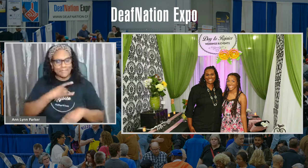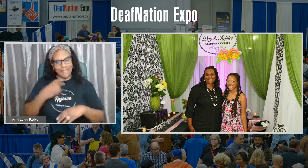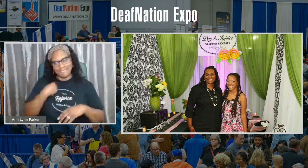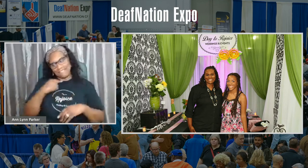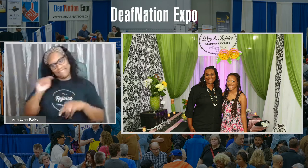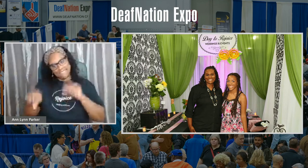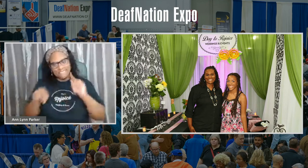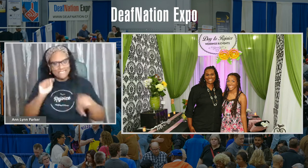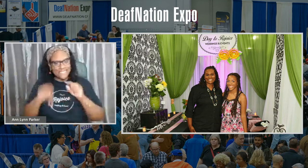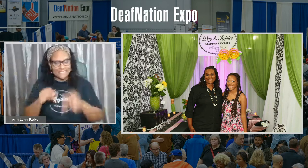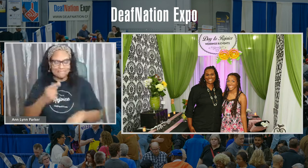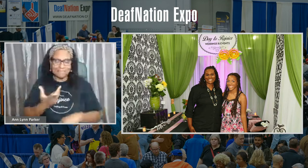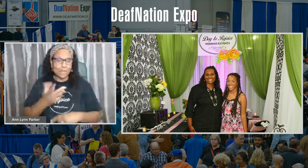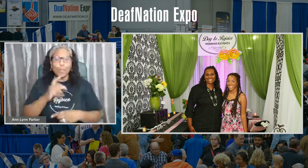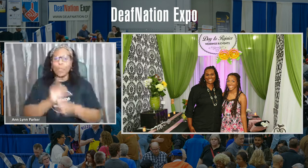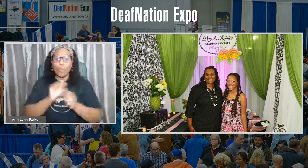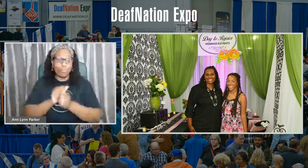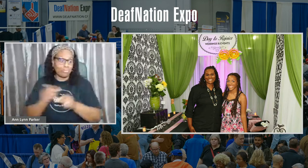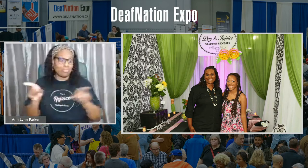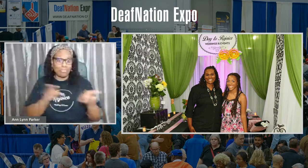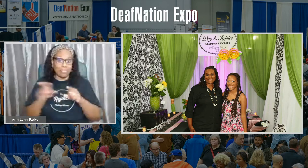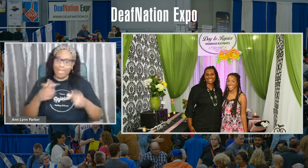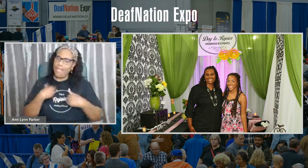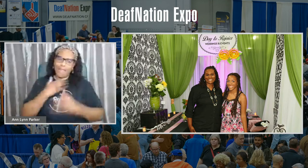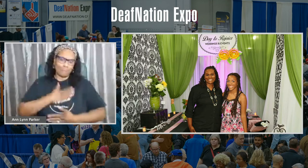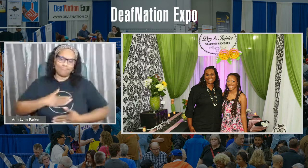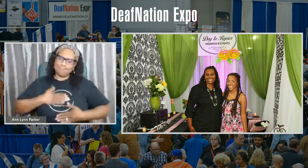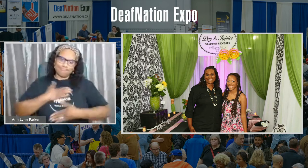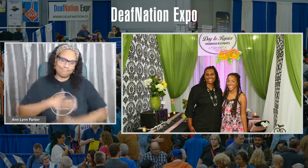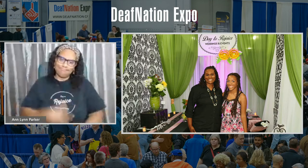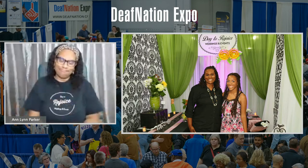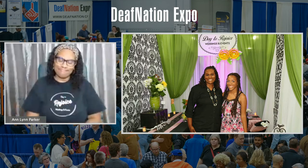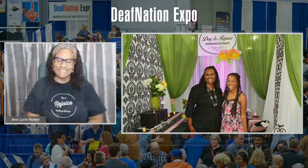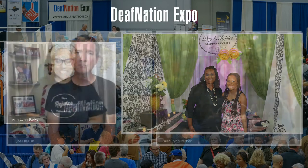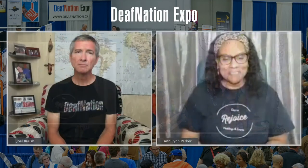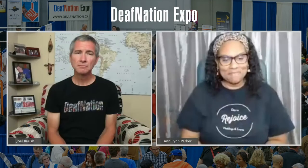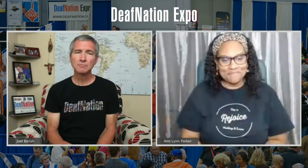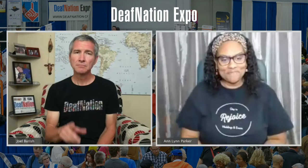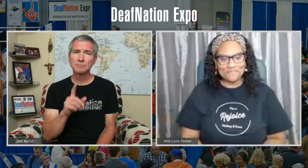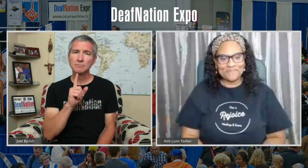So, there are differences and similarities. I enjoy my work with both.